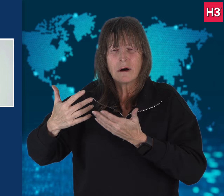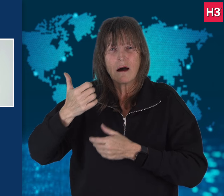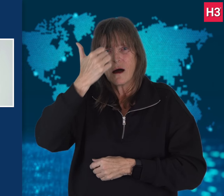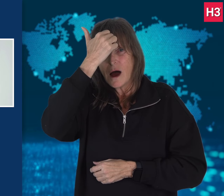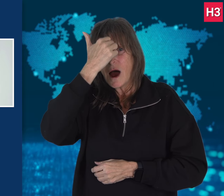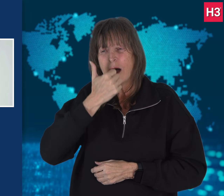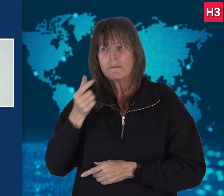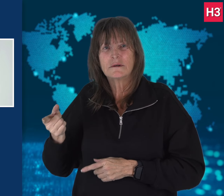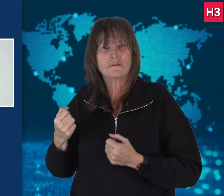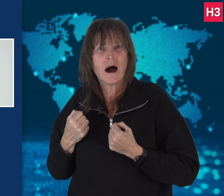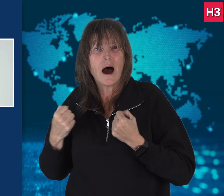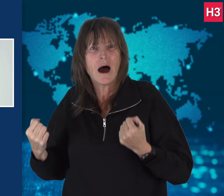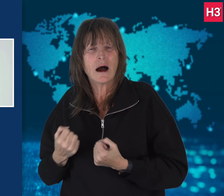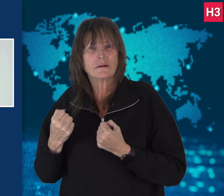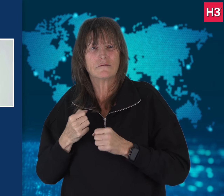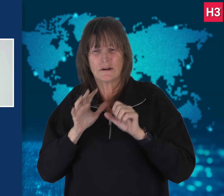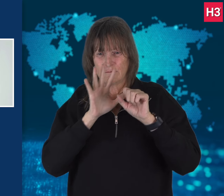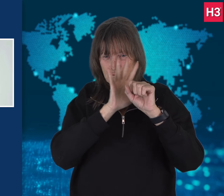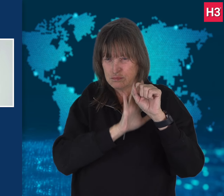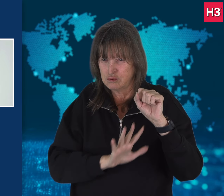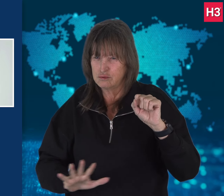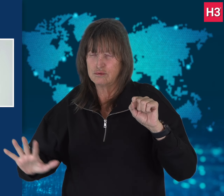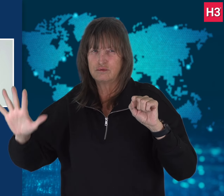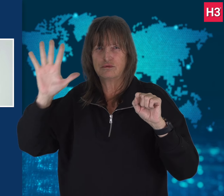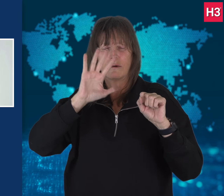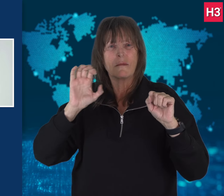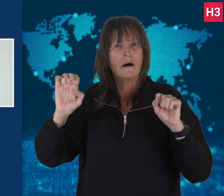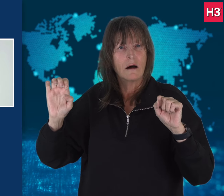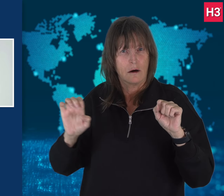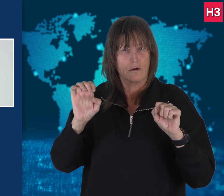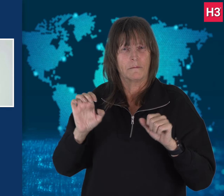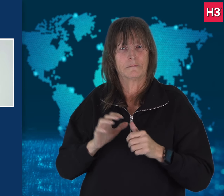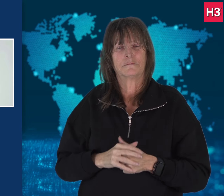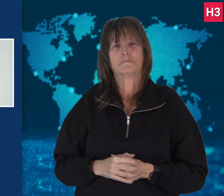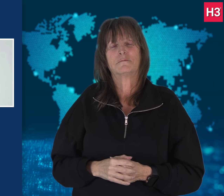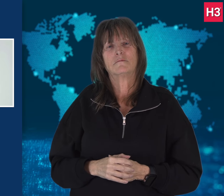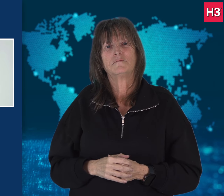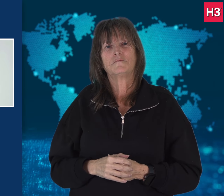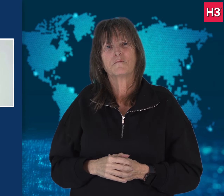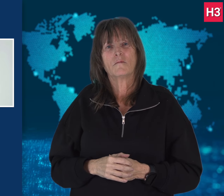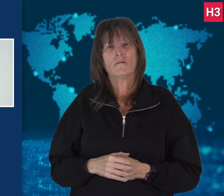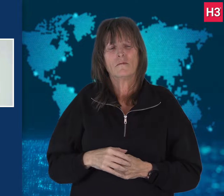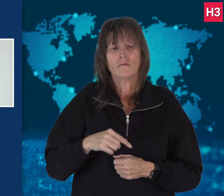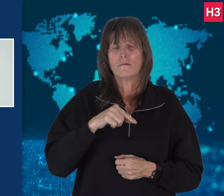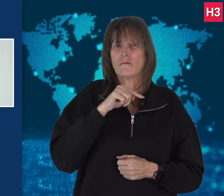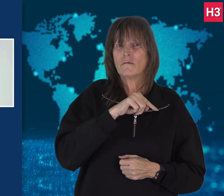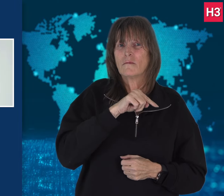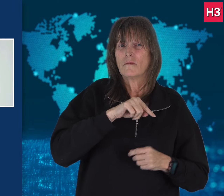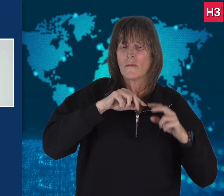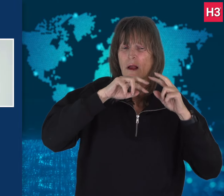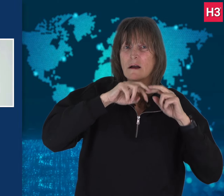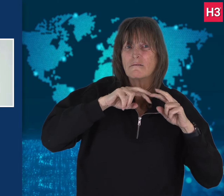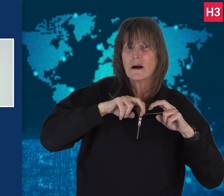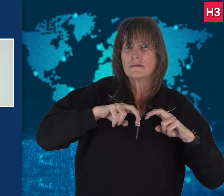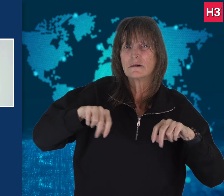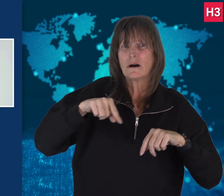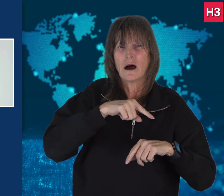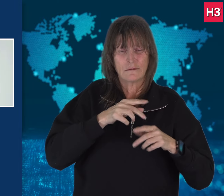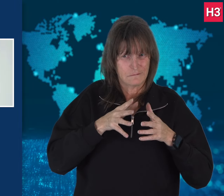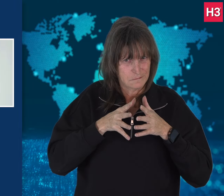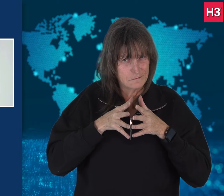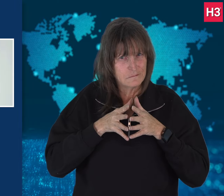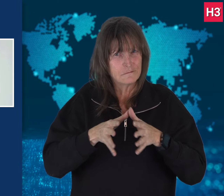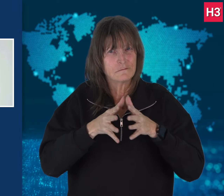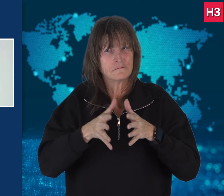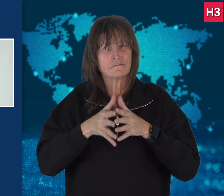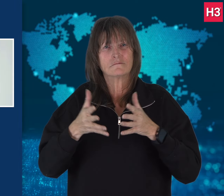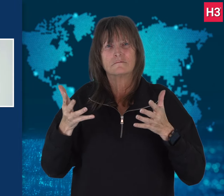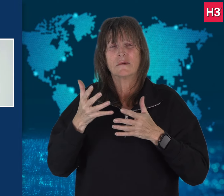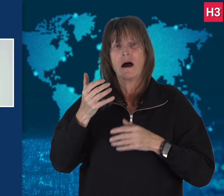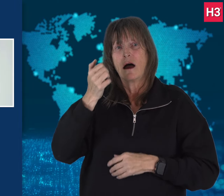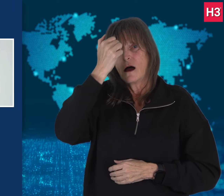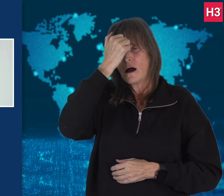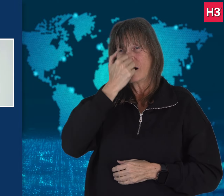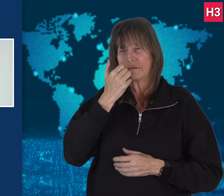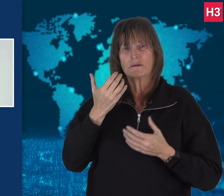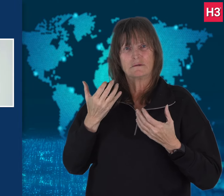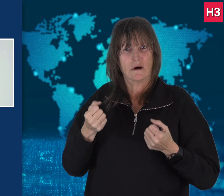Hamas’ activities across Europe. Investigators also say Hamas has